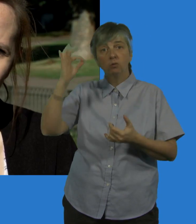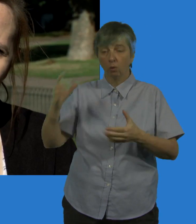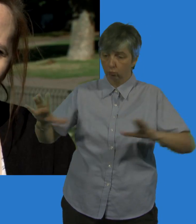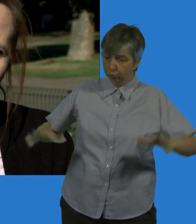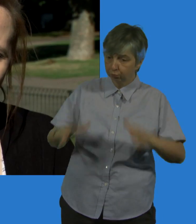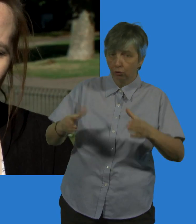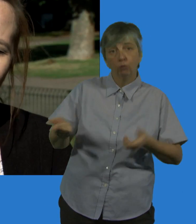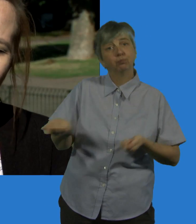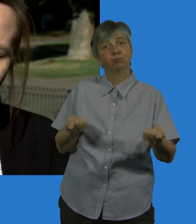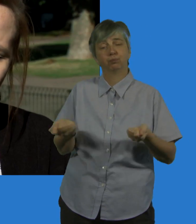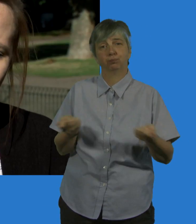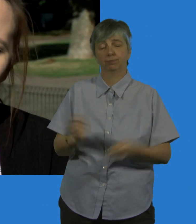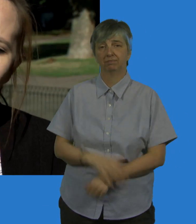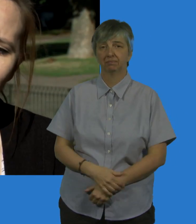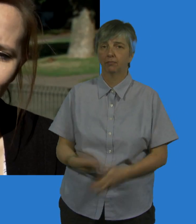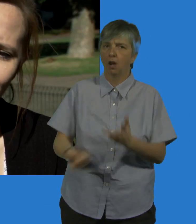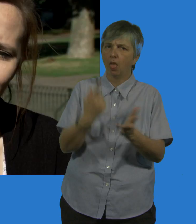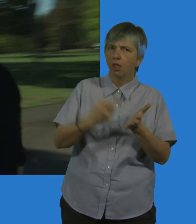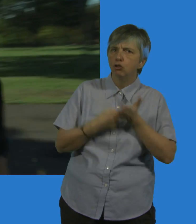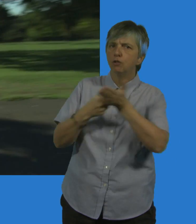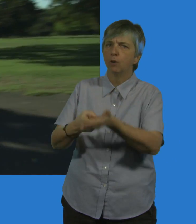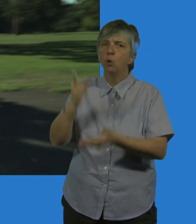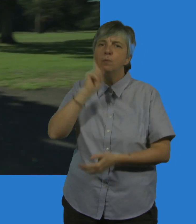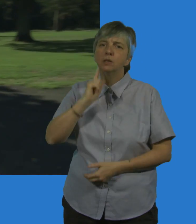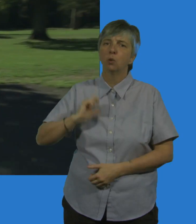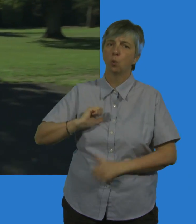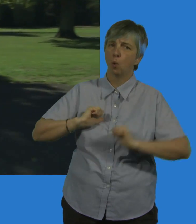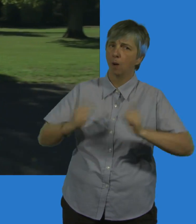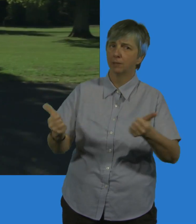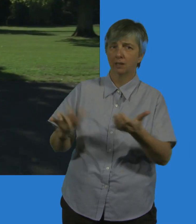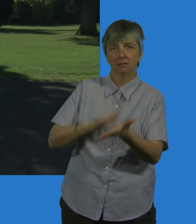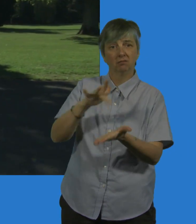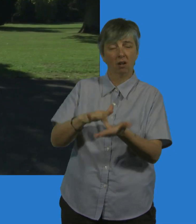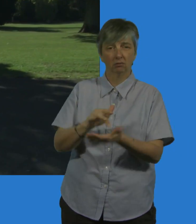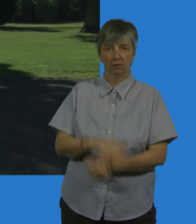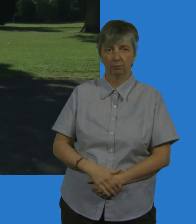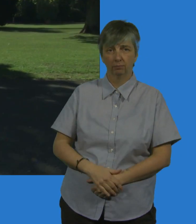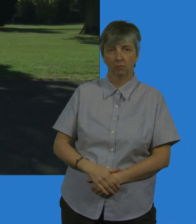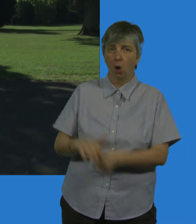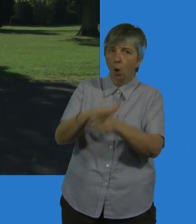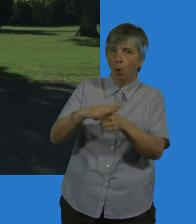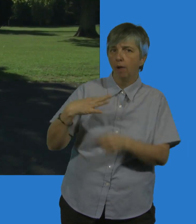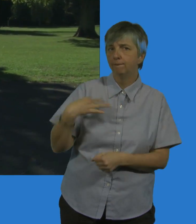Luton which is run by the NHS and the council. I’ve also been referred to a Women’s Wellbeing